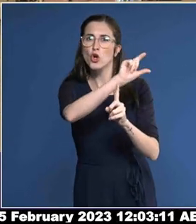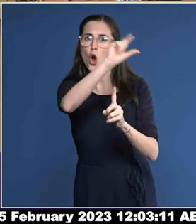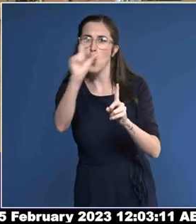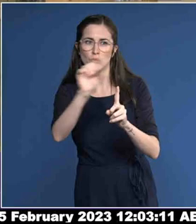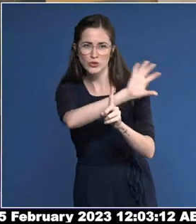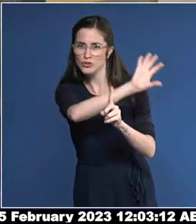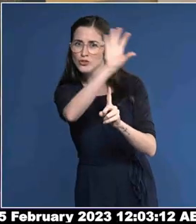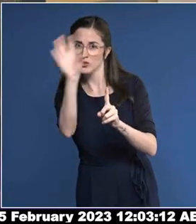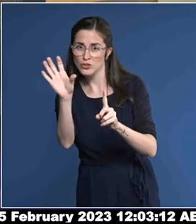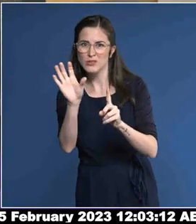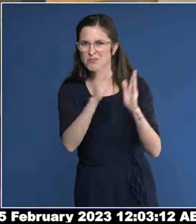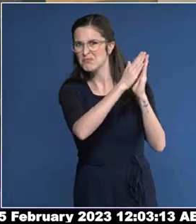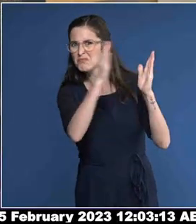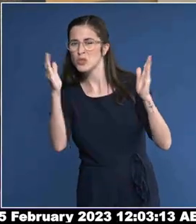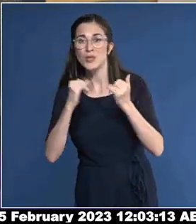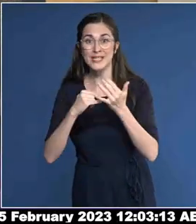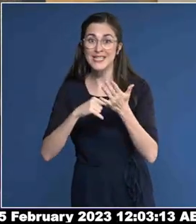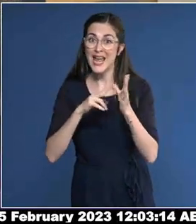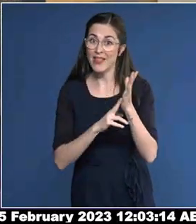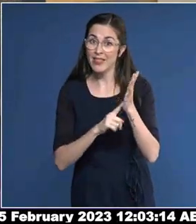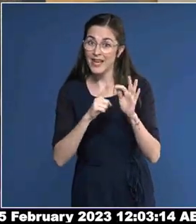Would that be about right? MS KAPENE: Absolutely. Okay.